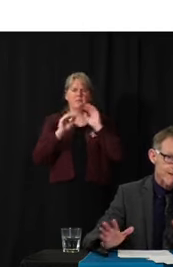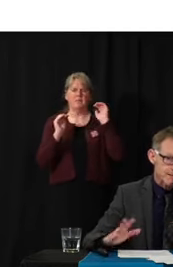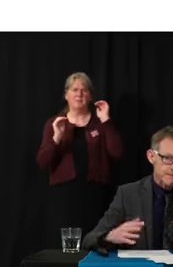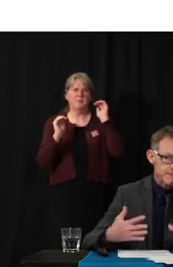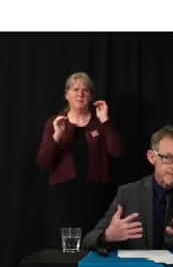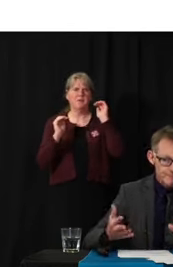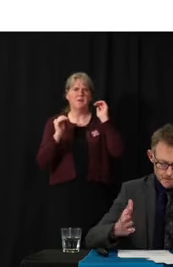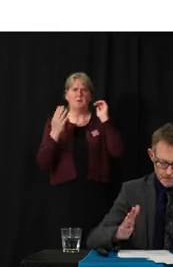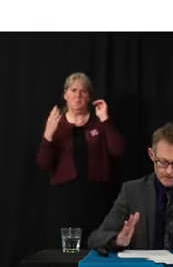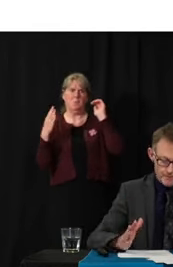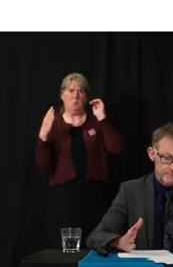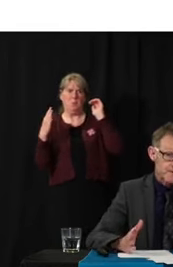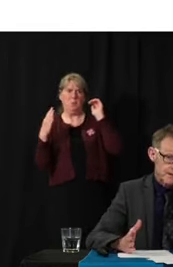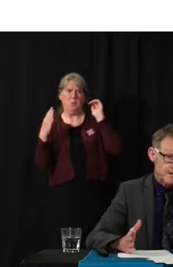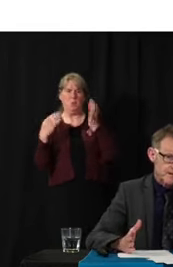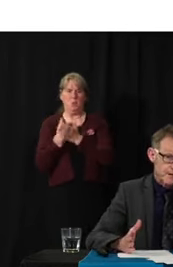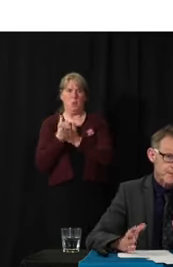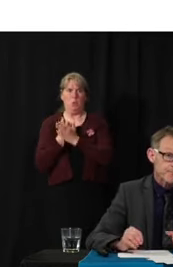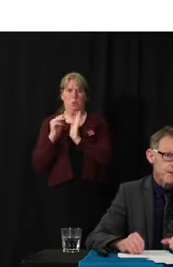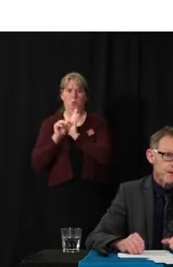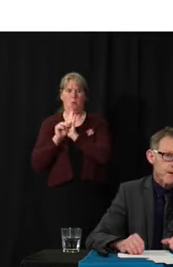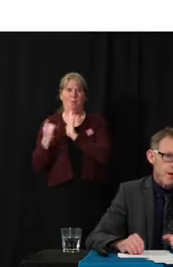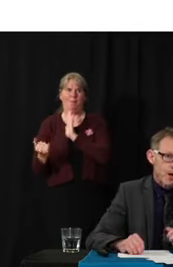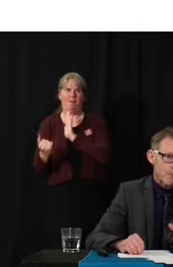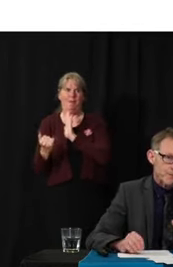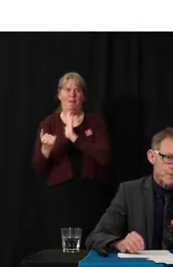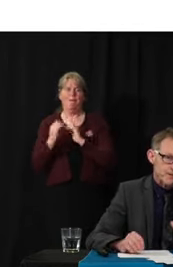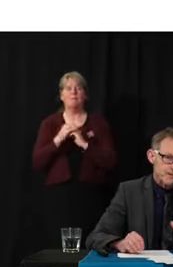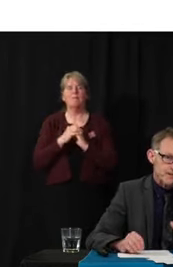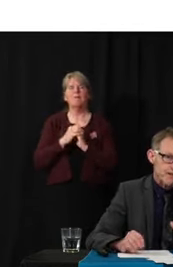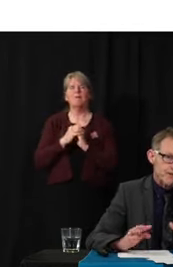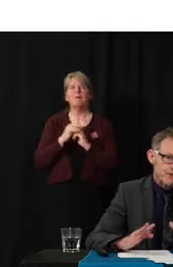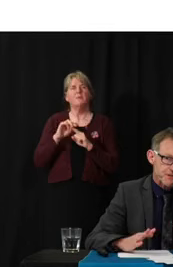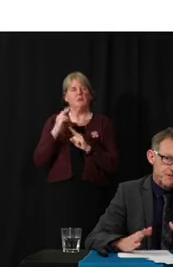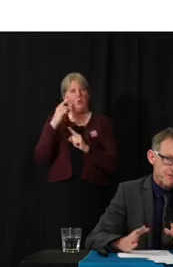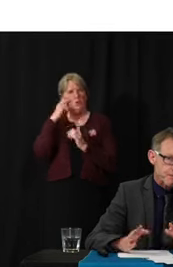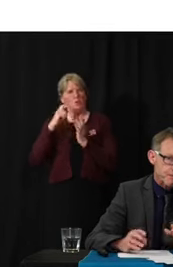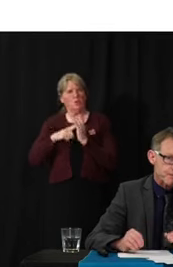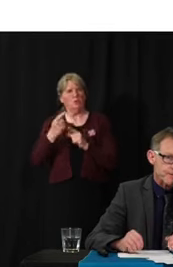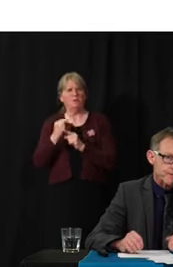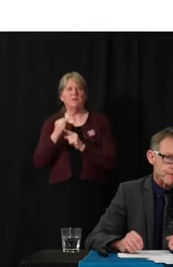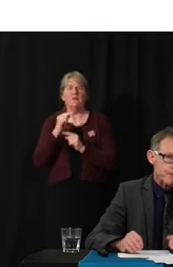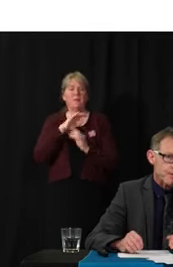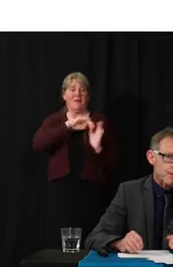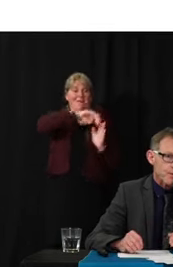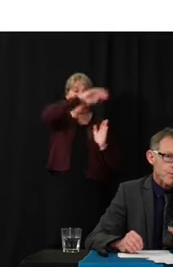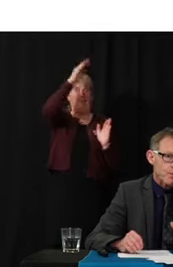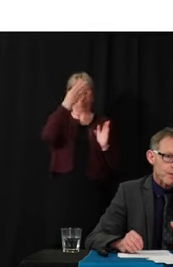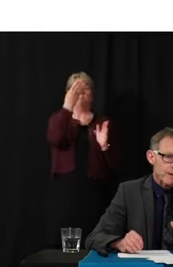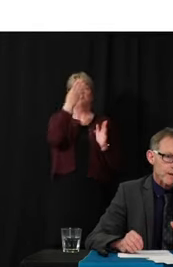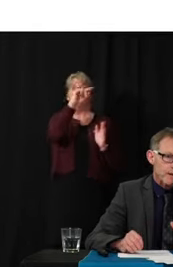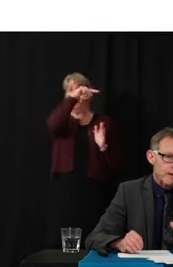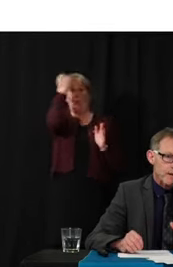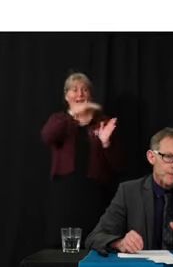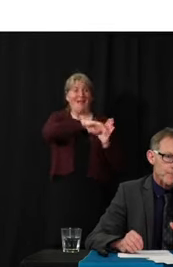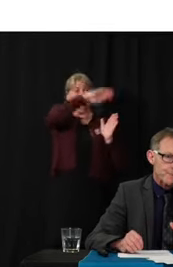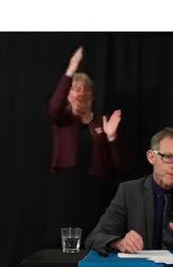Again, small differences in numbers. The overall effect is the same. But you see that the peak is